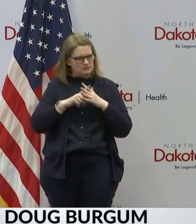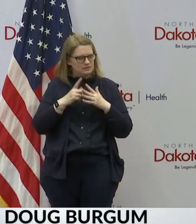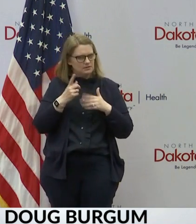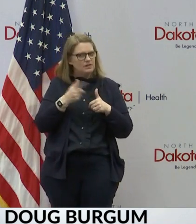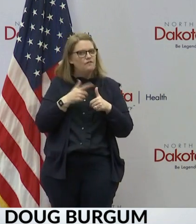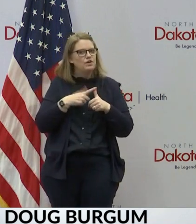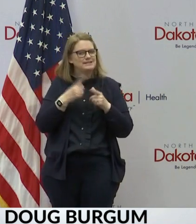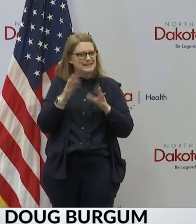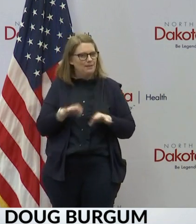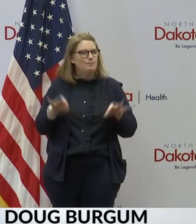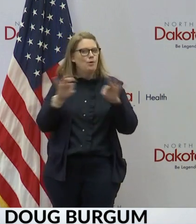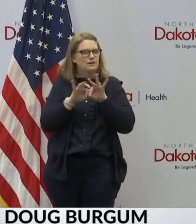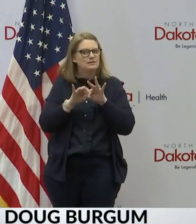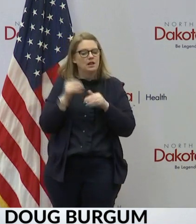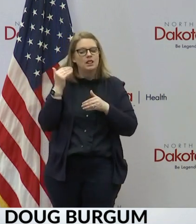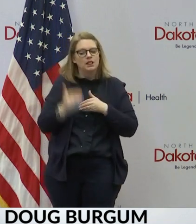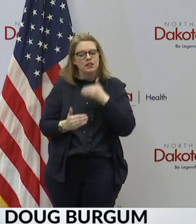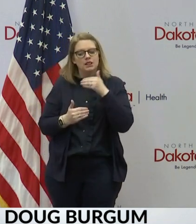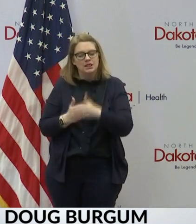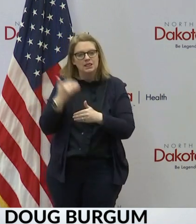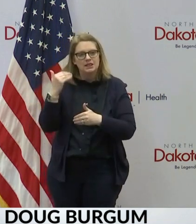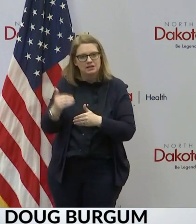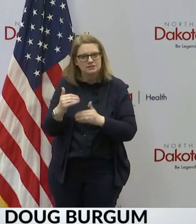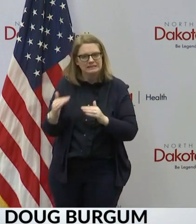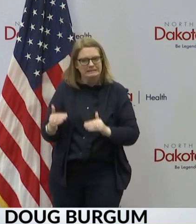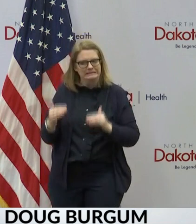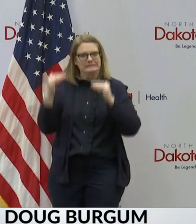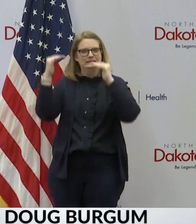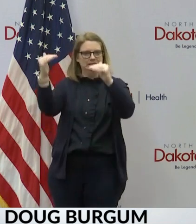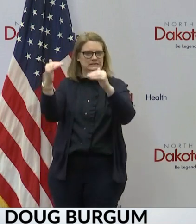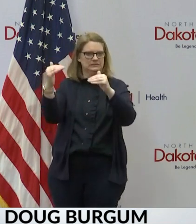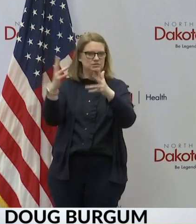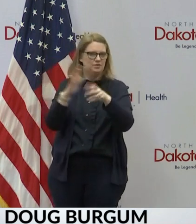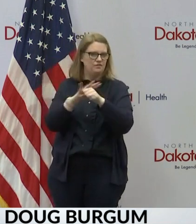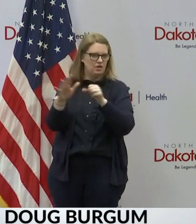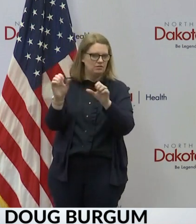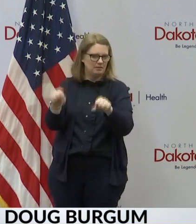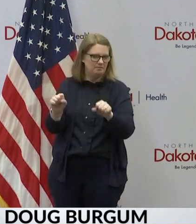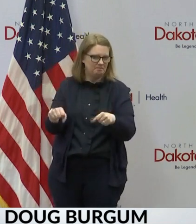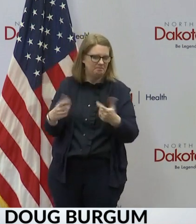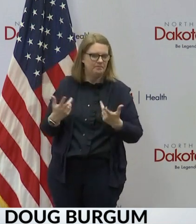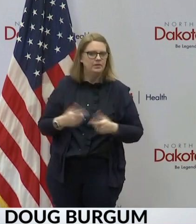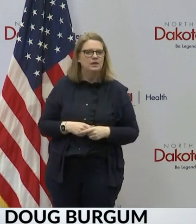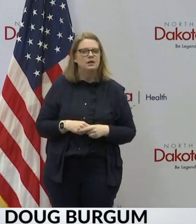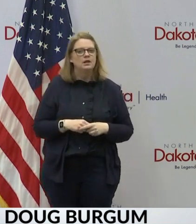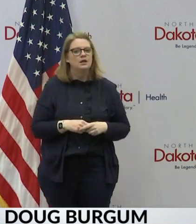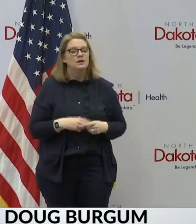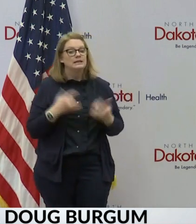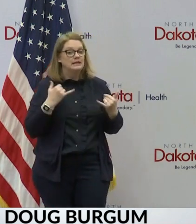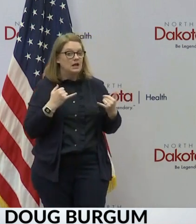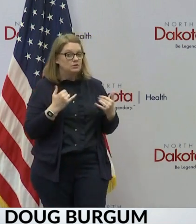THEY HAVE TO FOLLOW THE OPERATING FACTORS FOR THIS AND THIS IS AN IMPORTANT STEP TO A